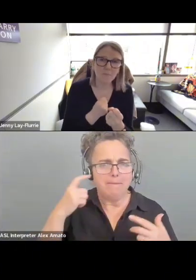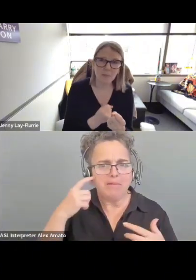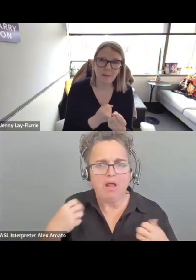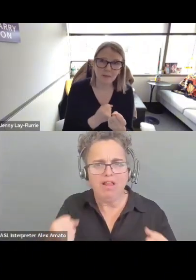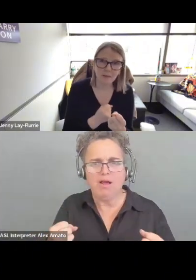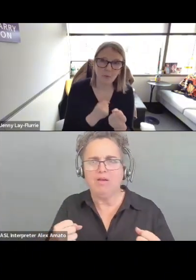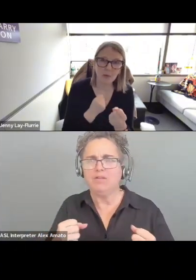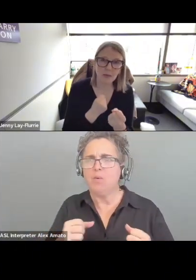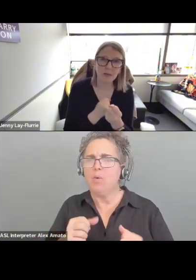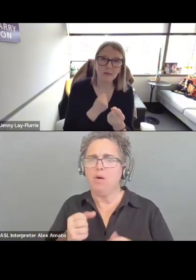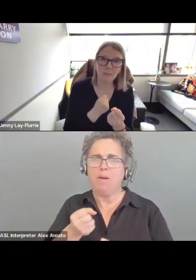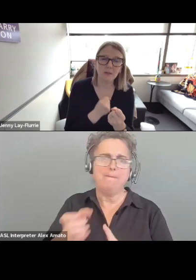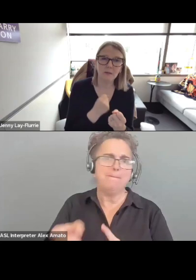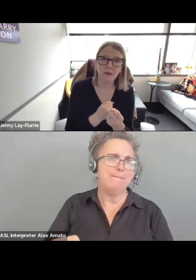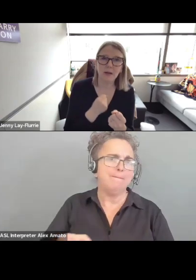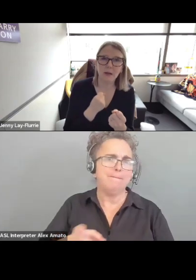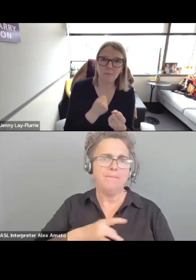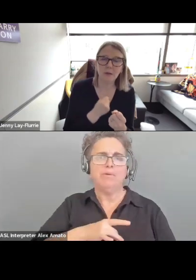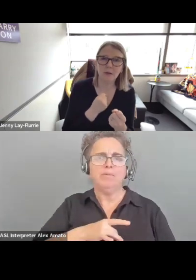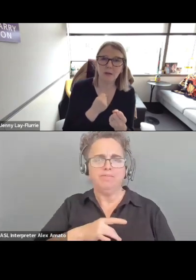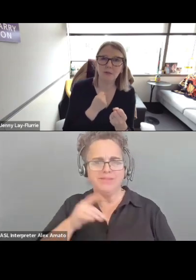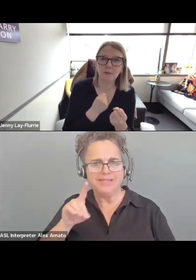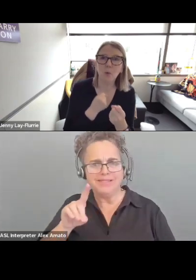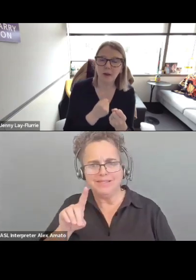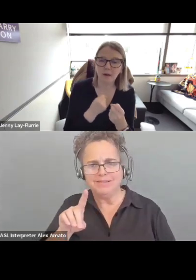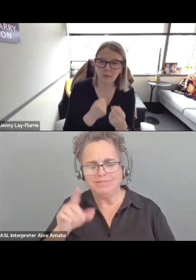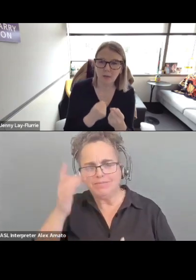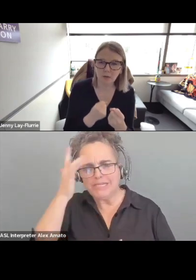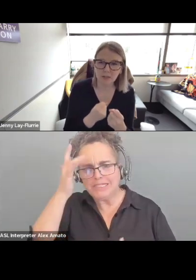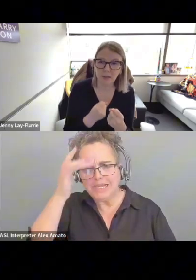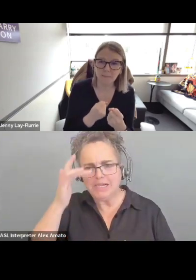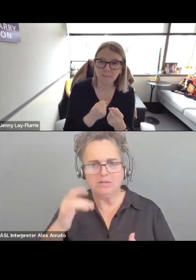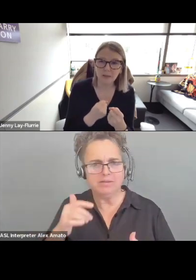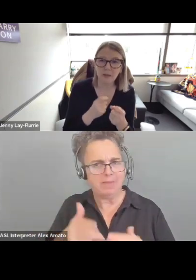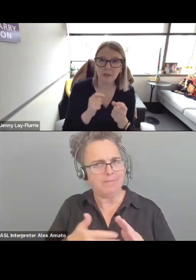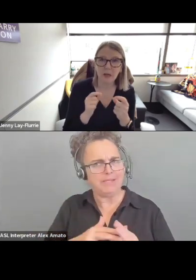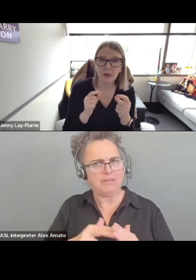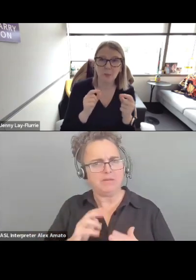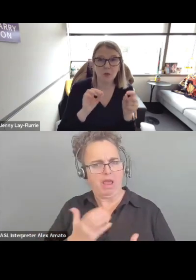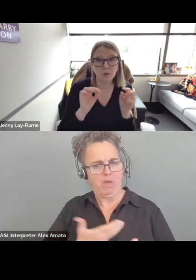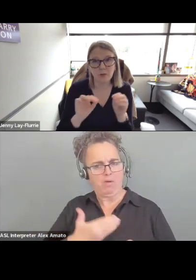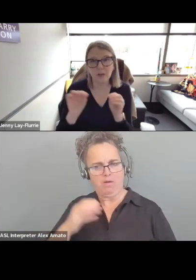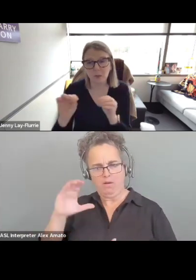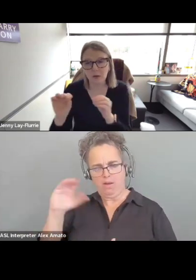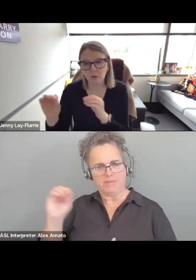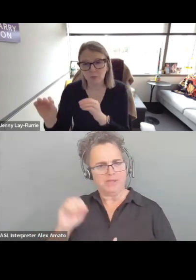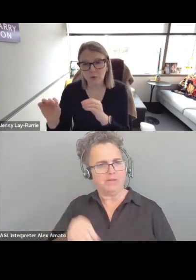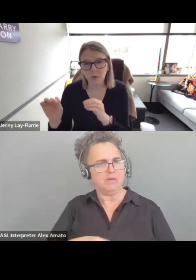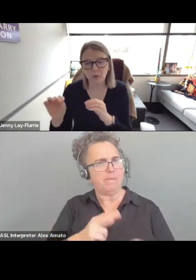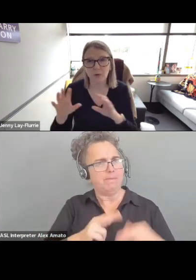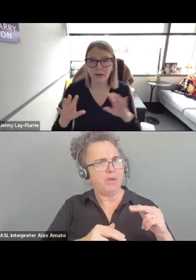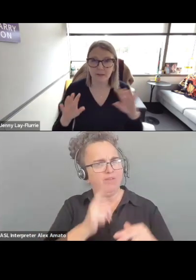that means that we need to be designing and building for that community. And what you'll see as we go through,